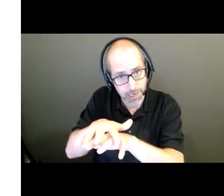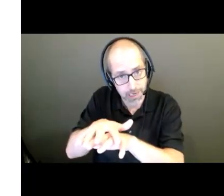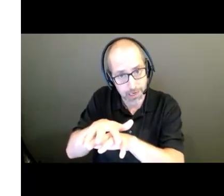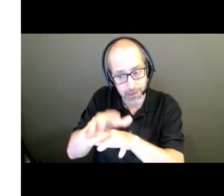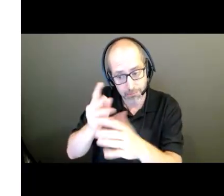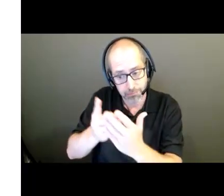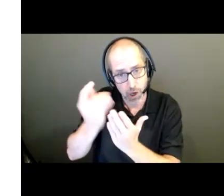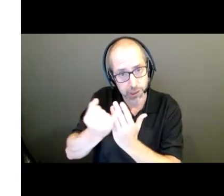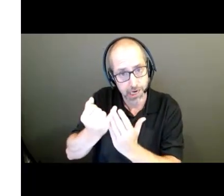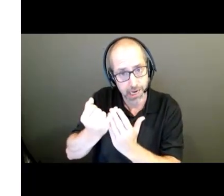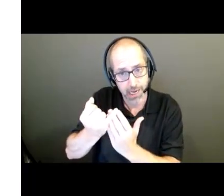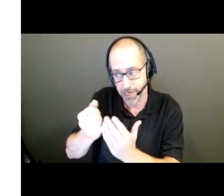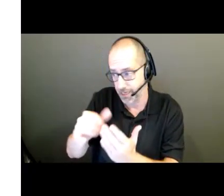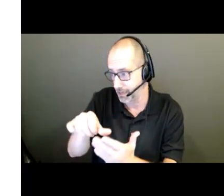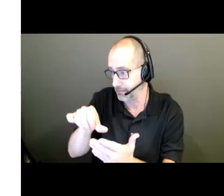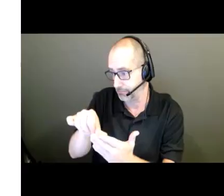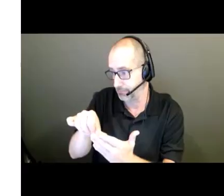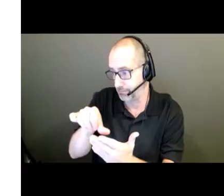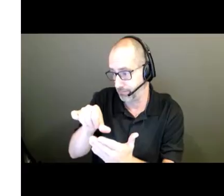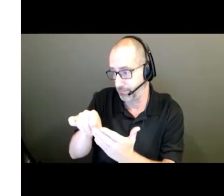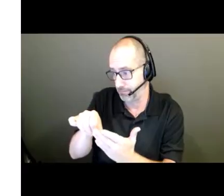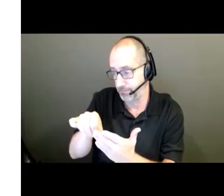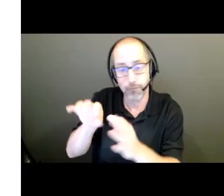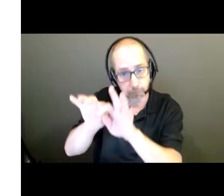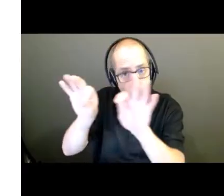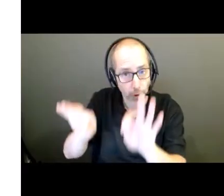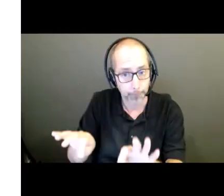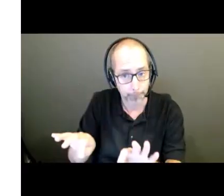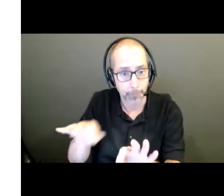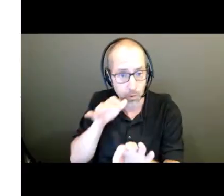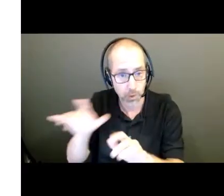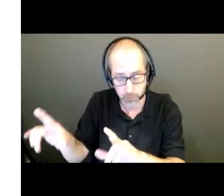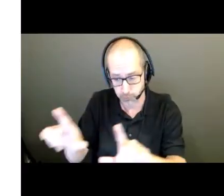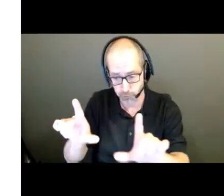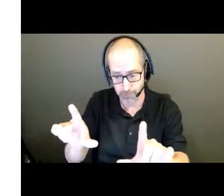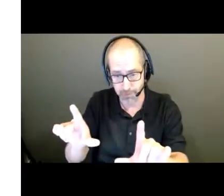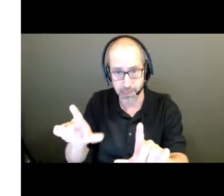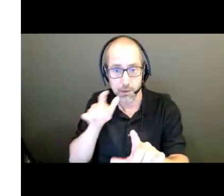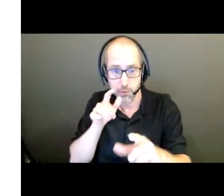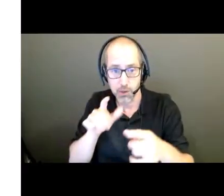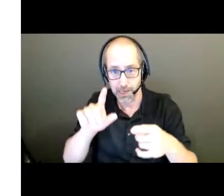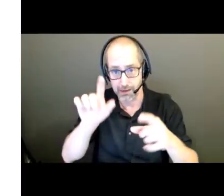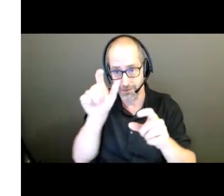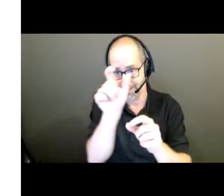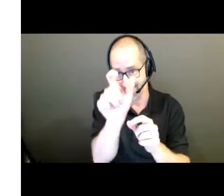You'll see also that there'll be a tab for Revenue and a tab for Expenses,